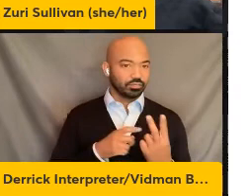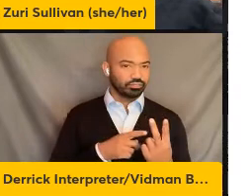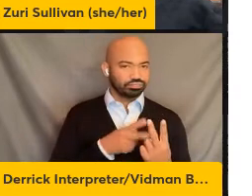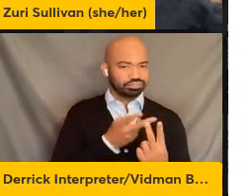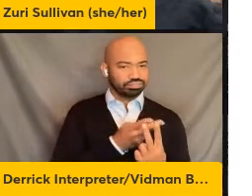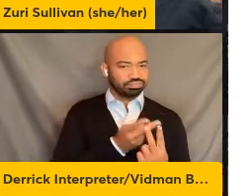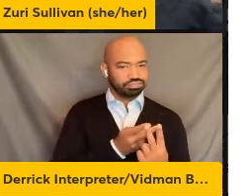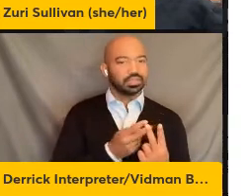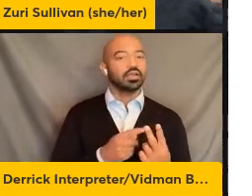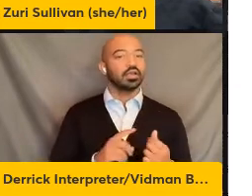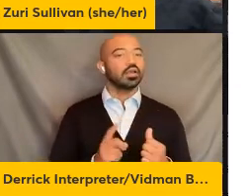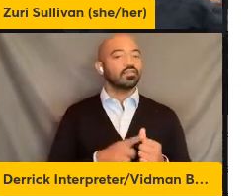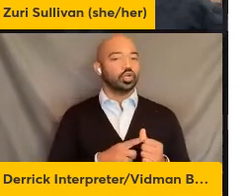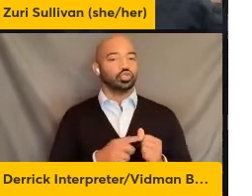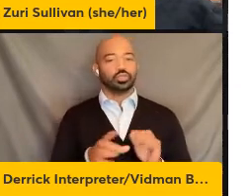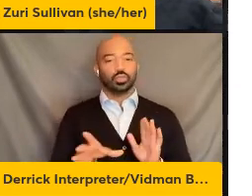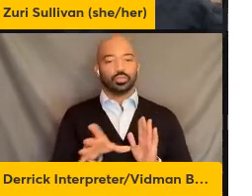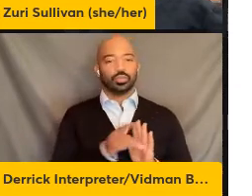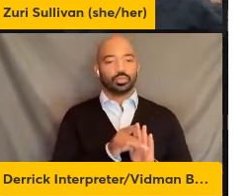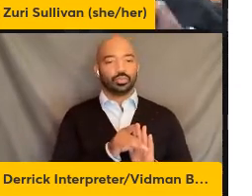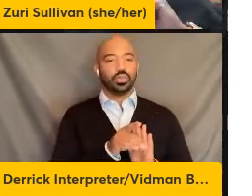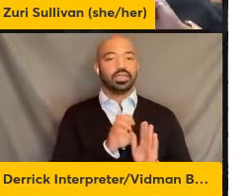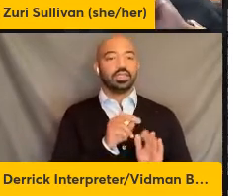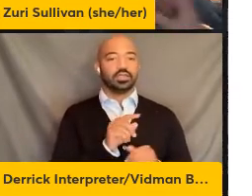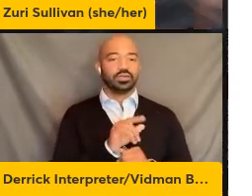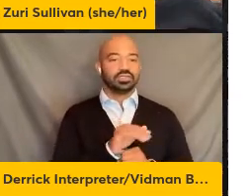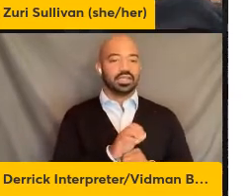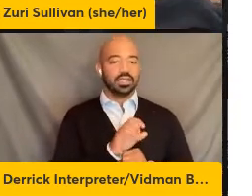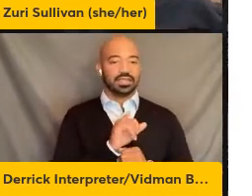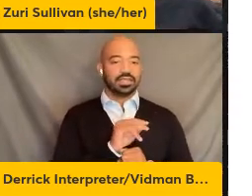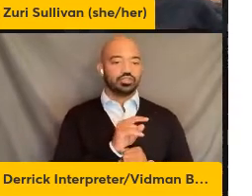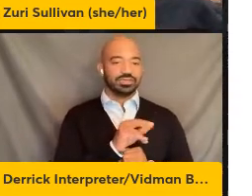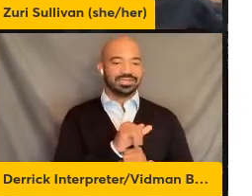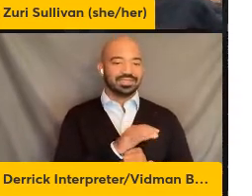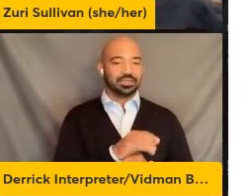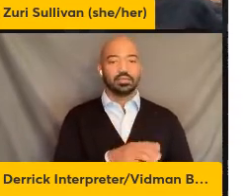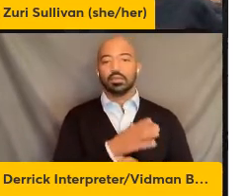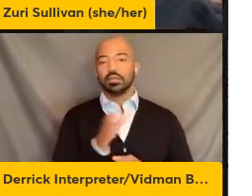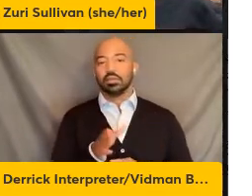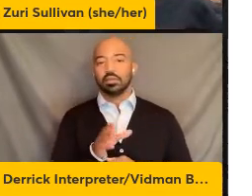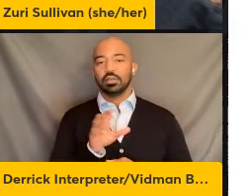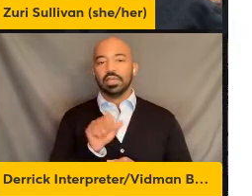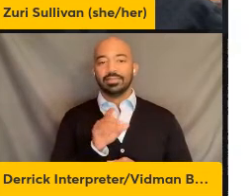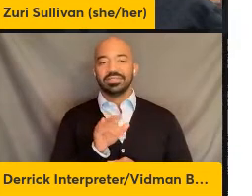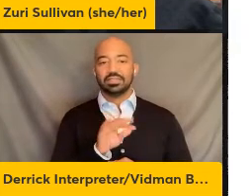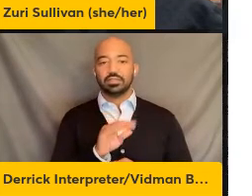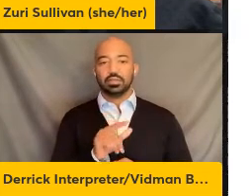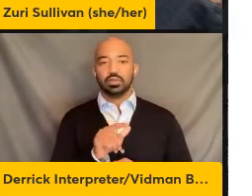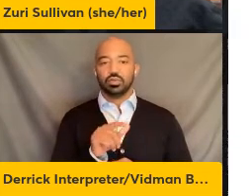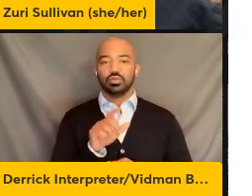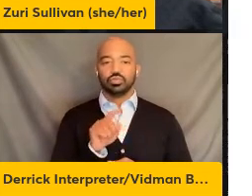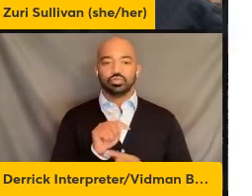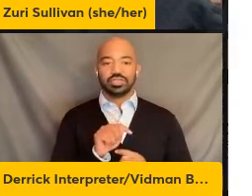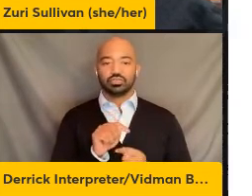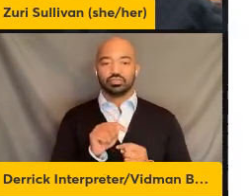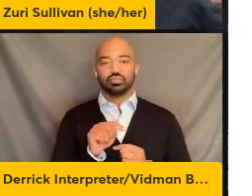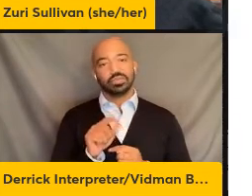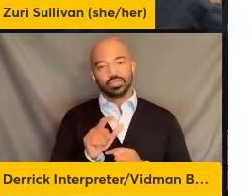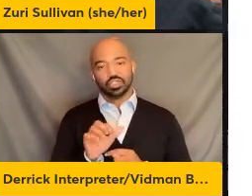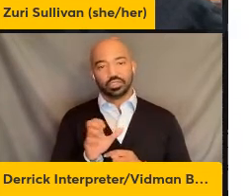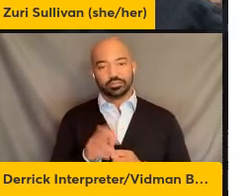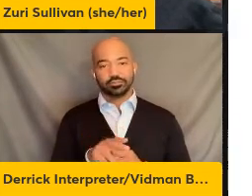sensing the absorptive enterocyte, and Trinsic, and epithelial communication. So to do this, we made use of an in vitro system